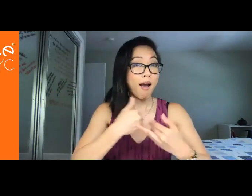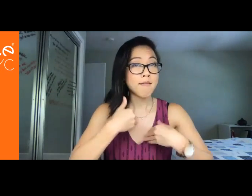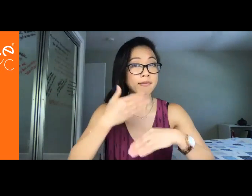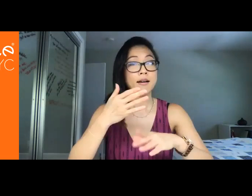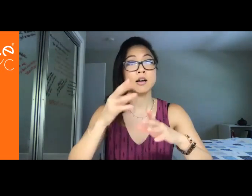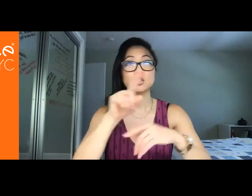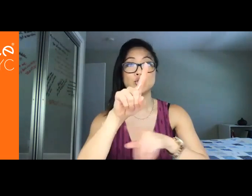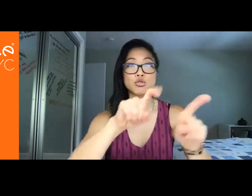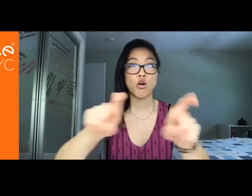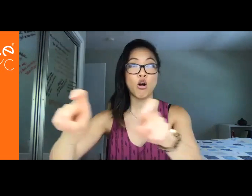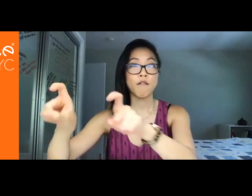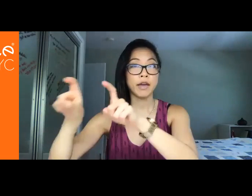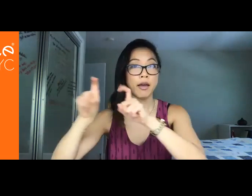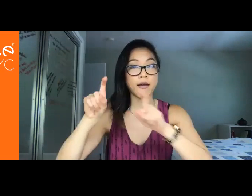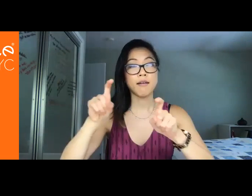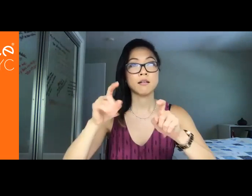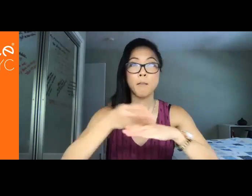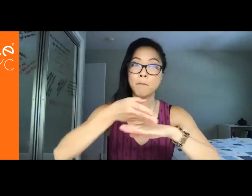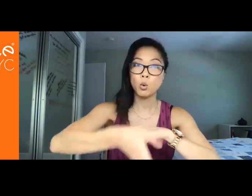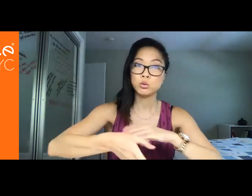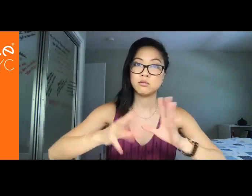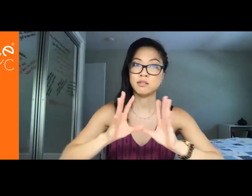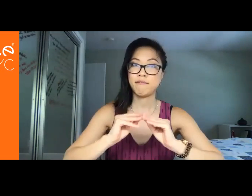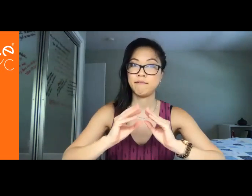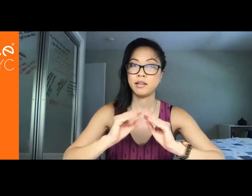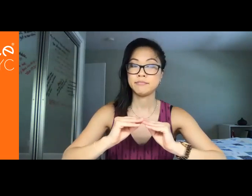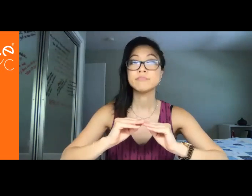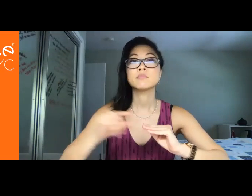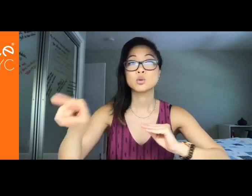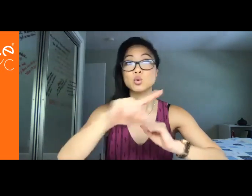kinds of conversations that you would like to have in the future.